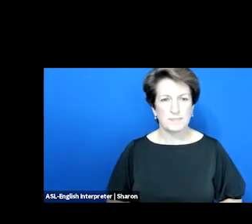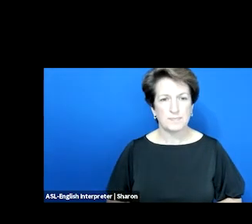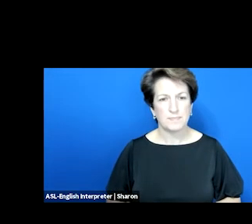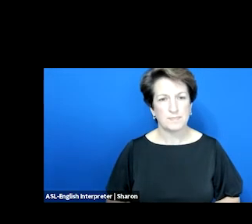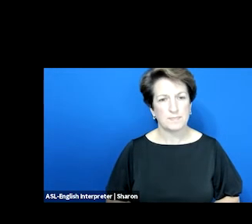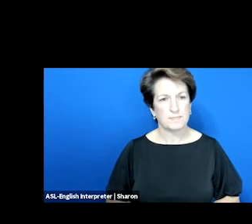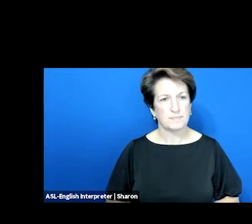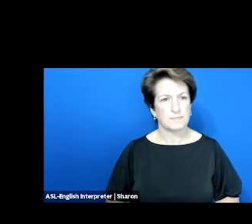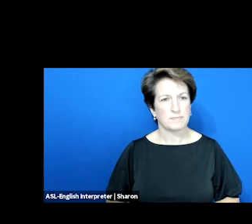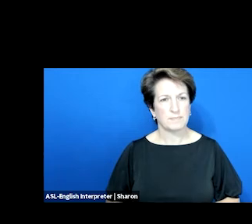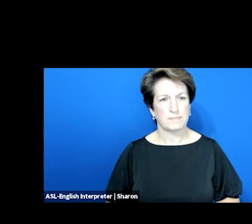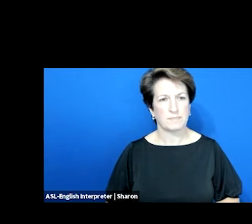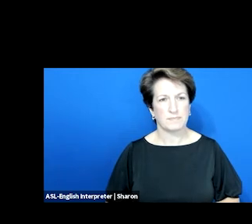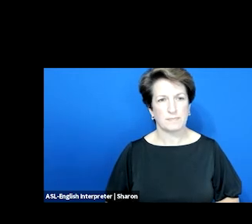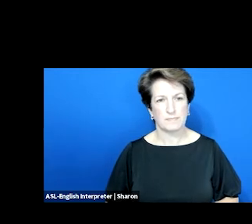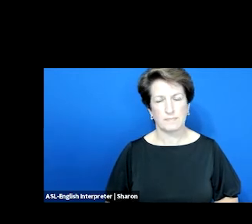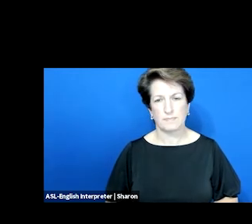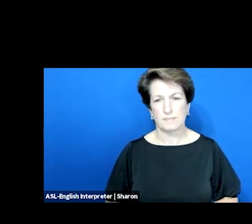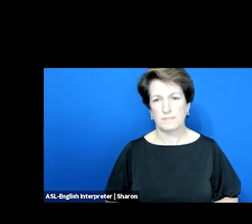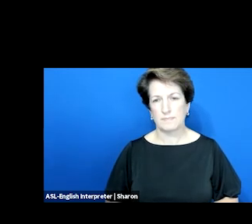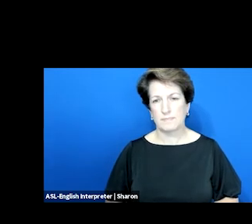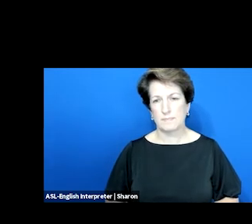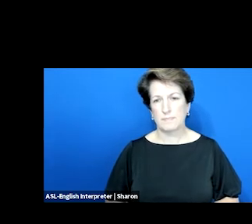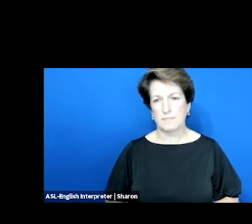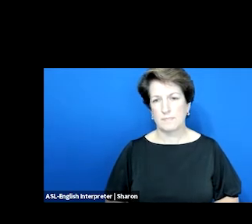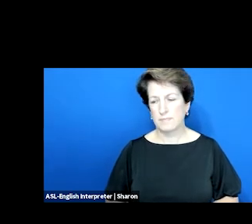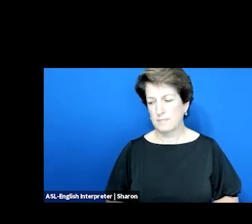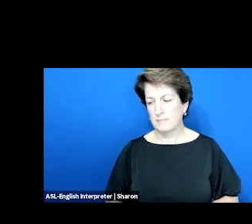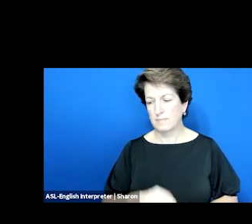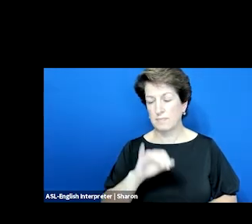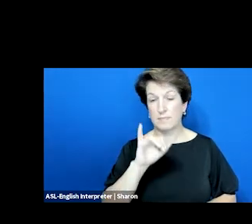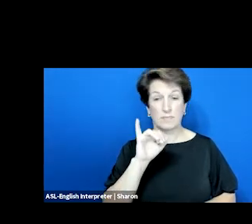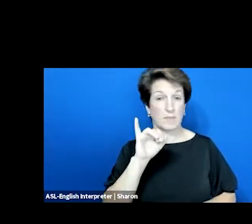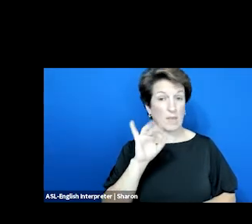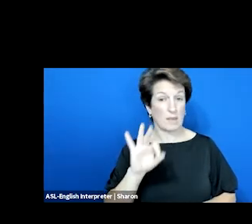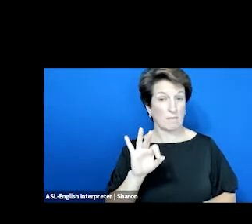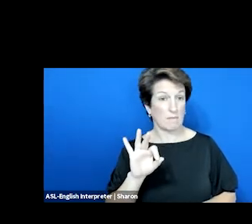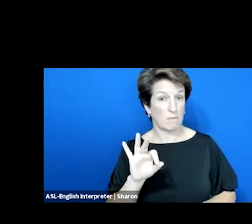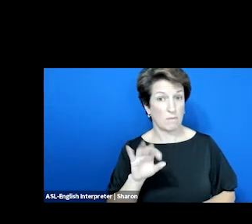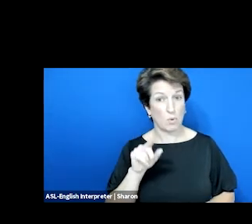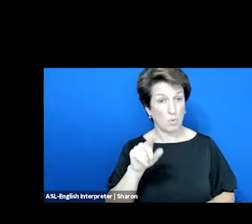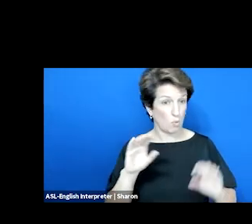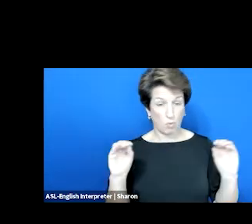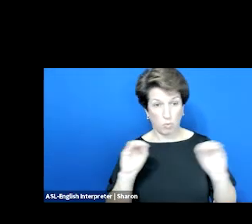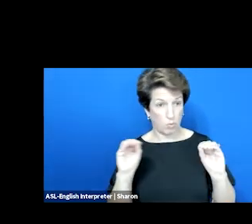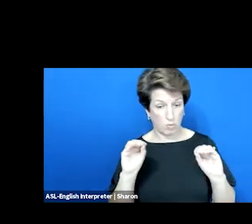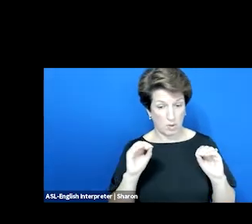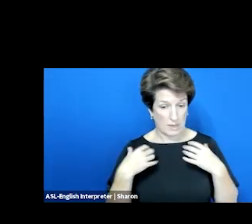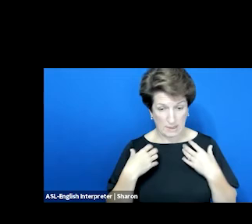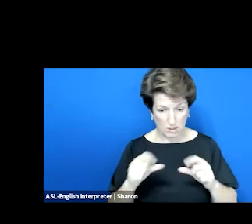phone, I then have it on my computer, I also printed it out. I have three ways could I have a printed version, I have one on my smart phone, I have one